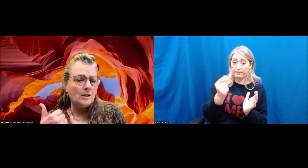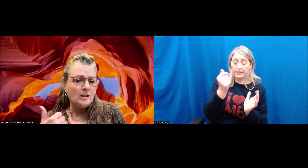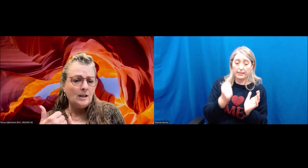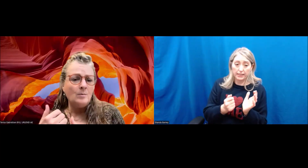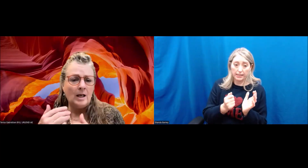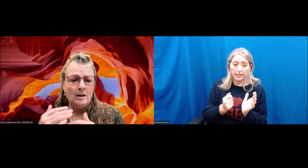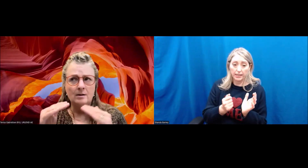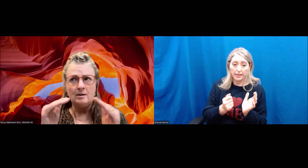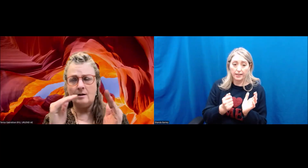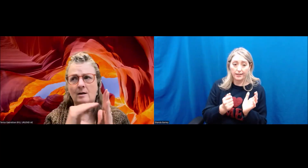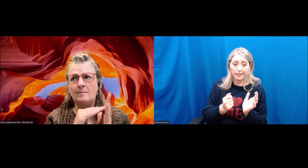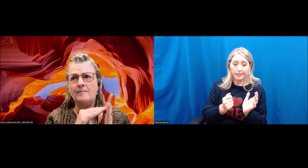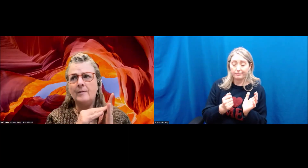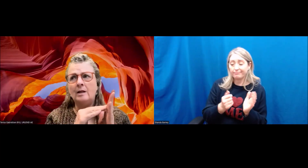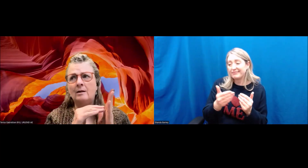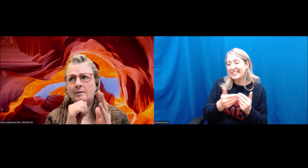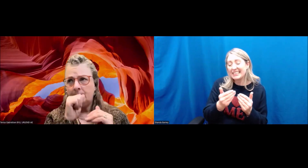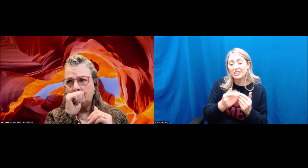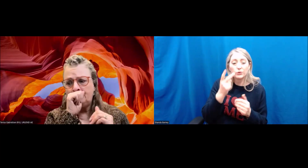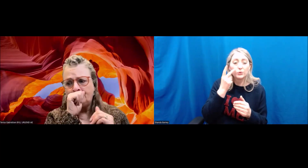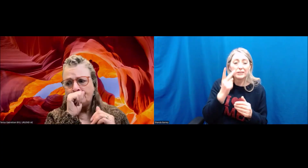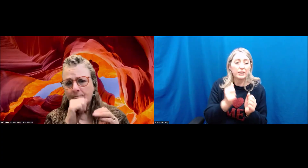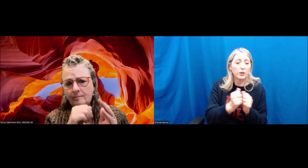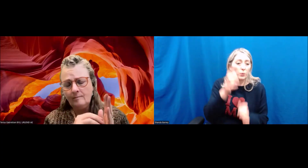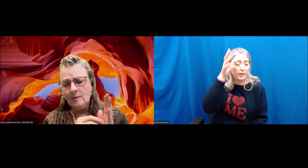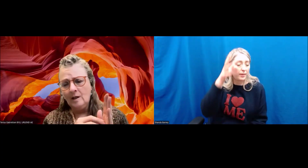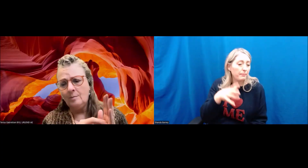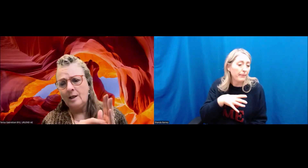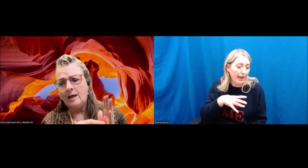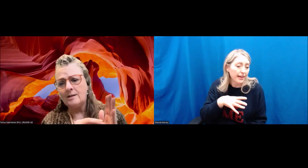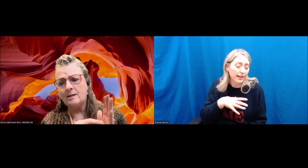in males, but as as they get to the social environment where